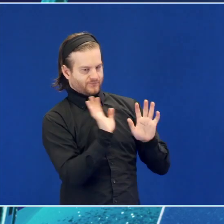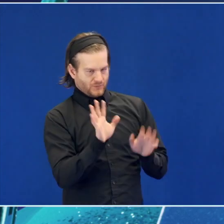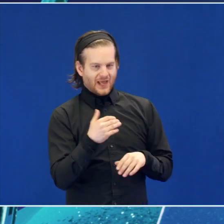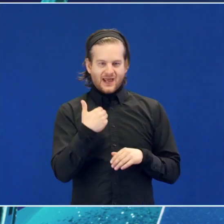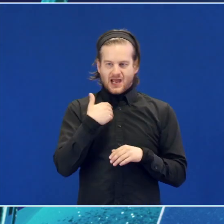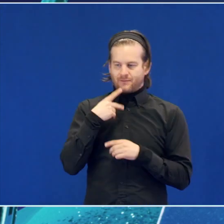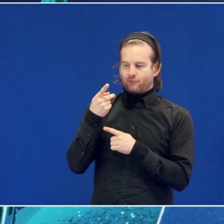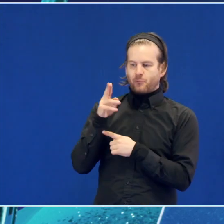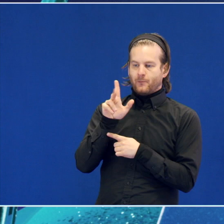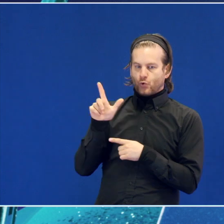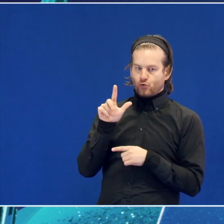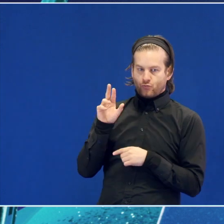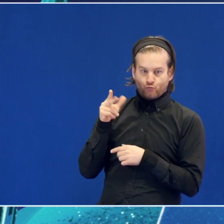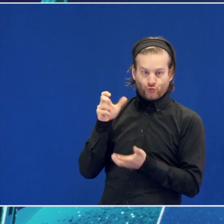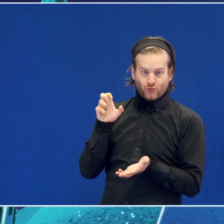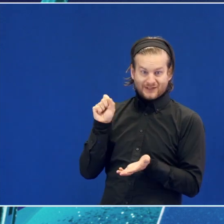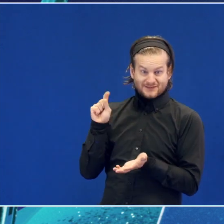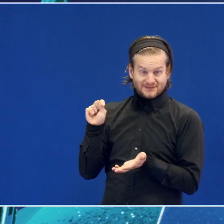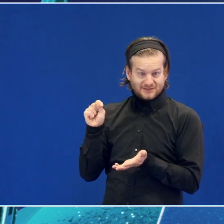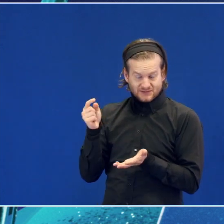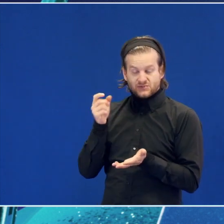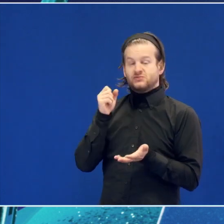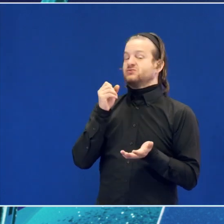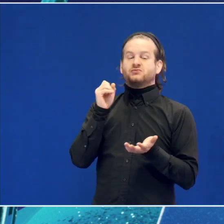at least for the most part, right? That's one way to do it.